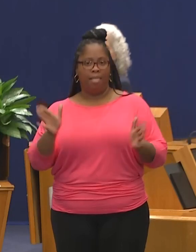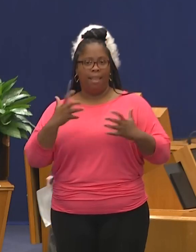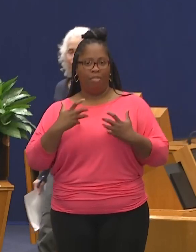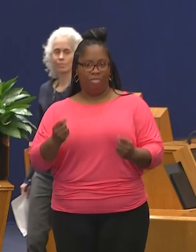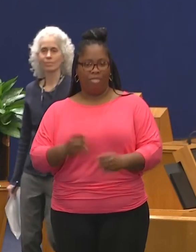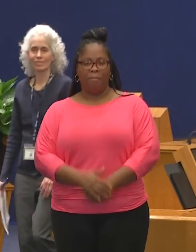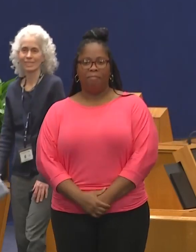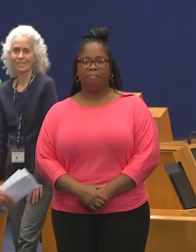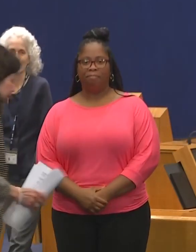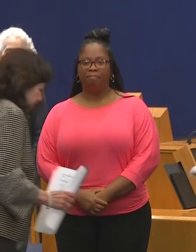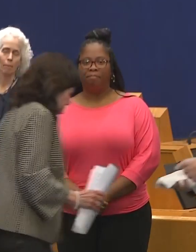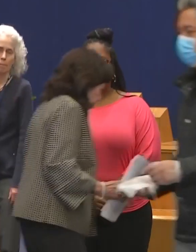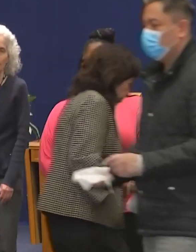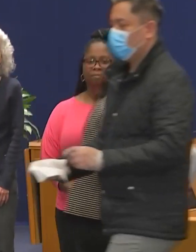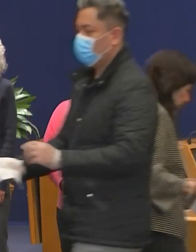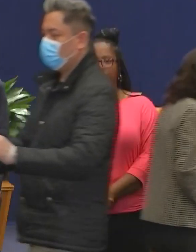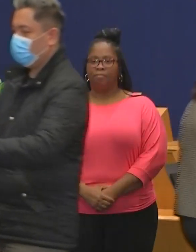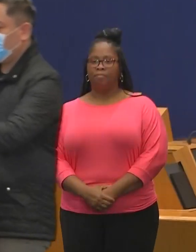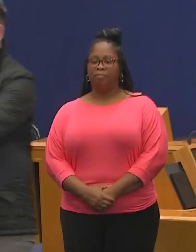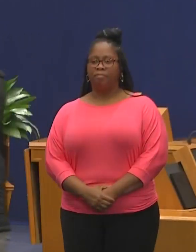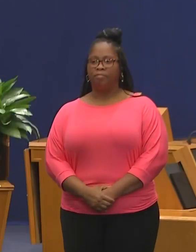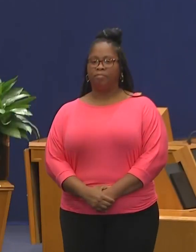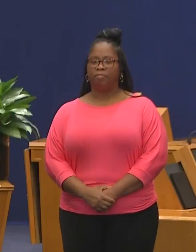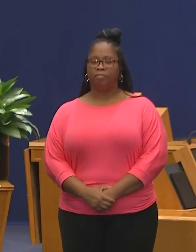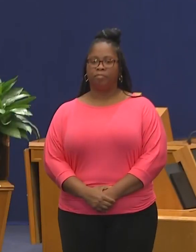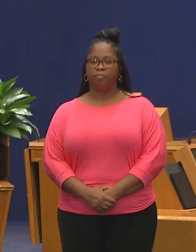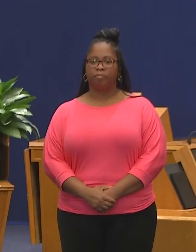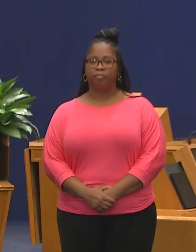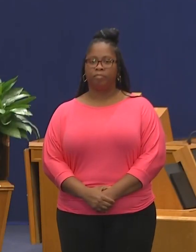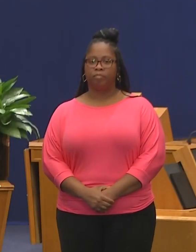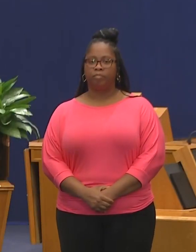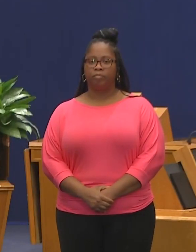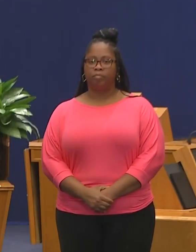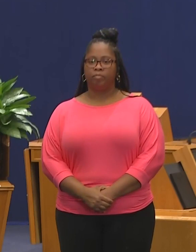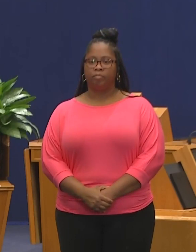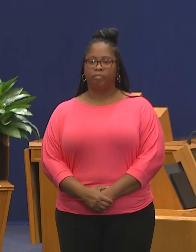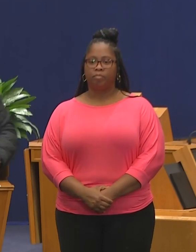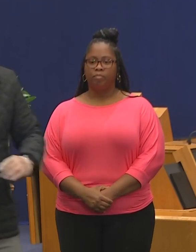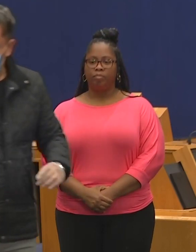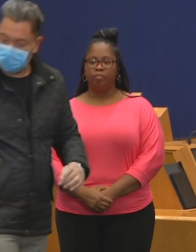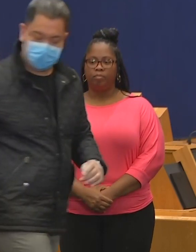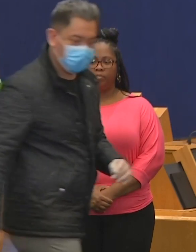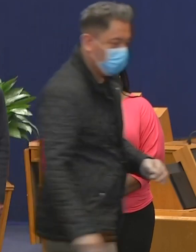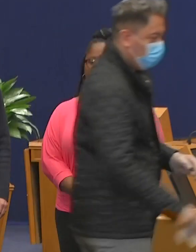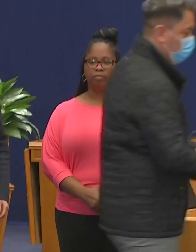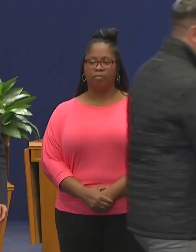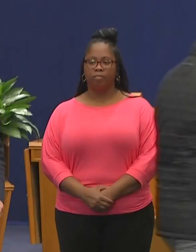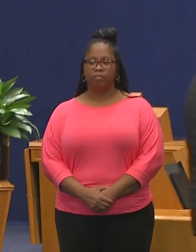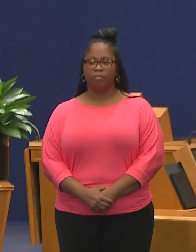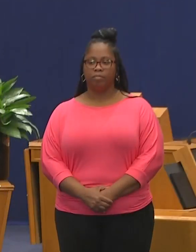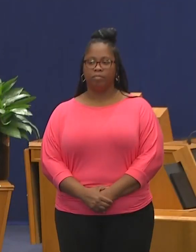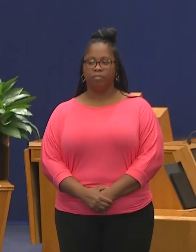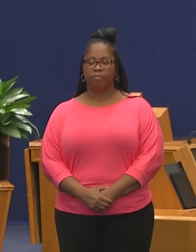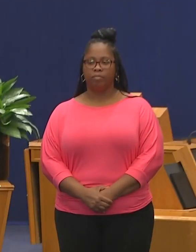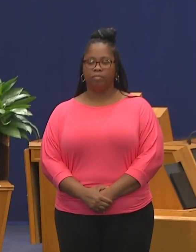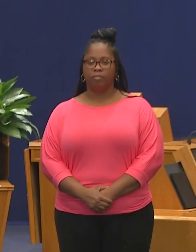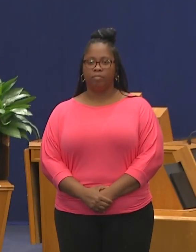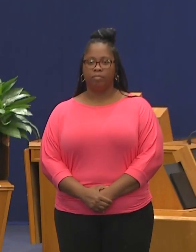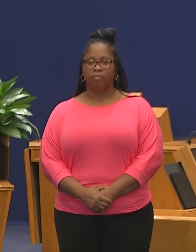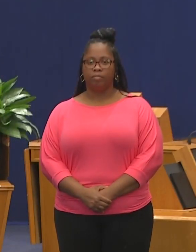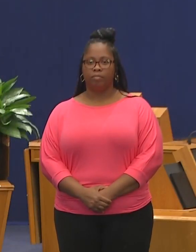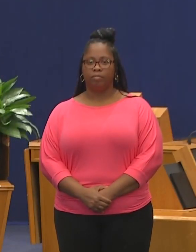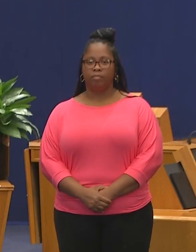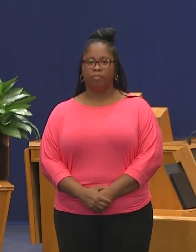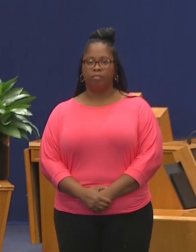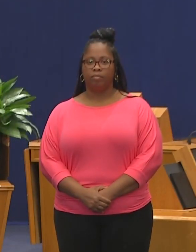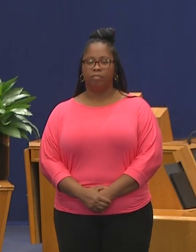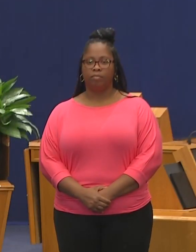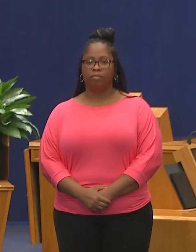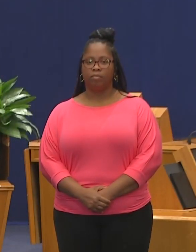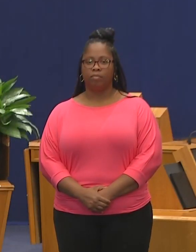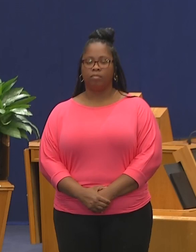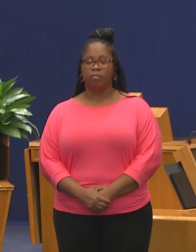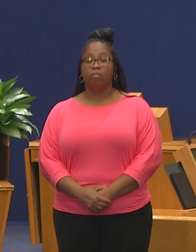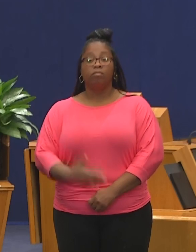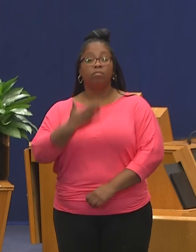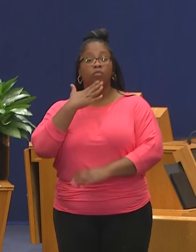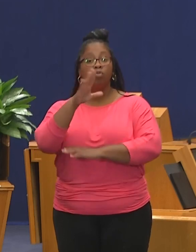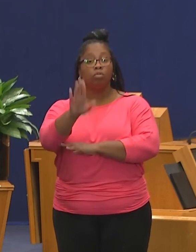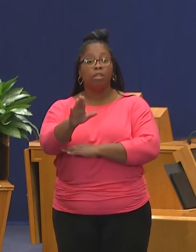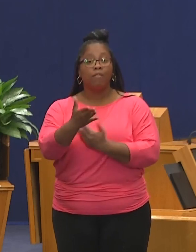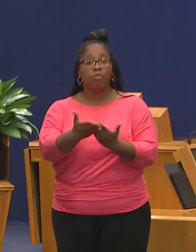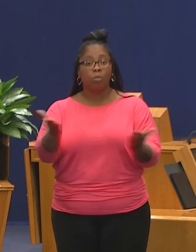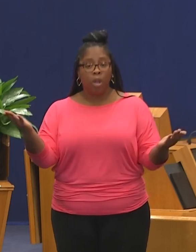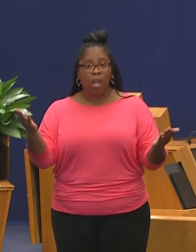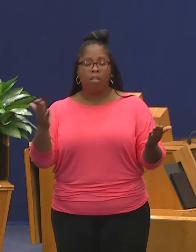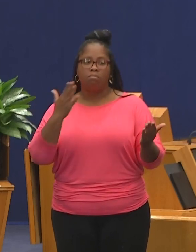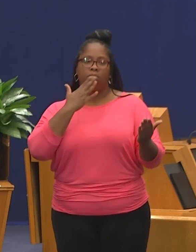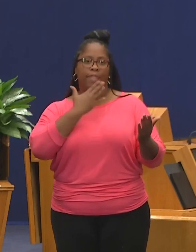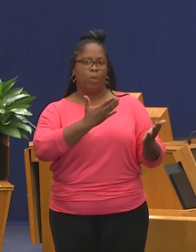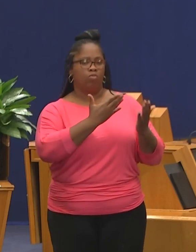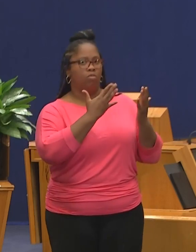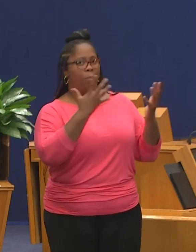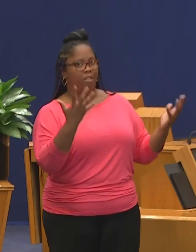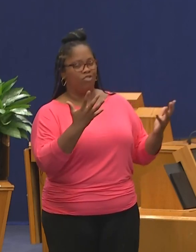OF PUBLIC HEALTH.